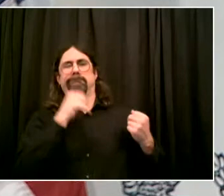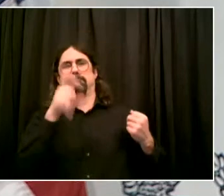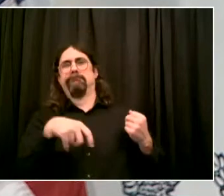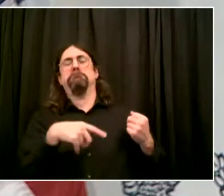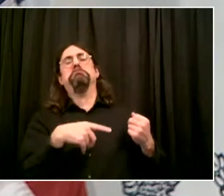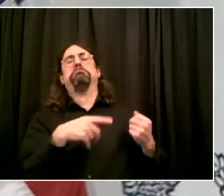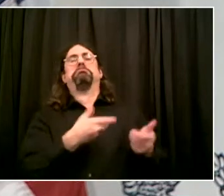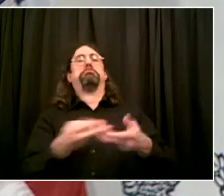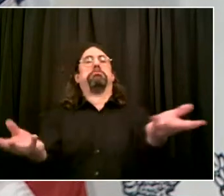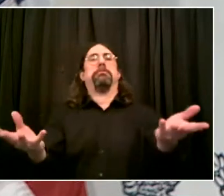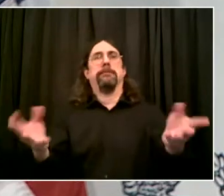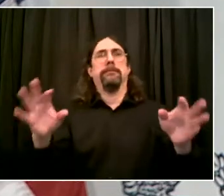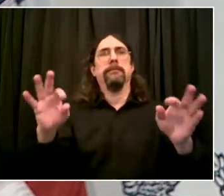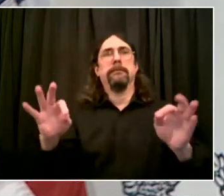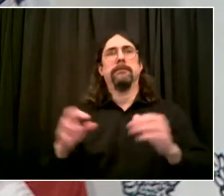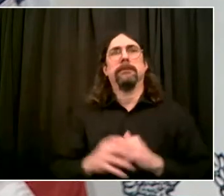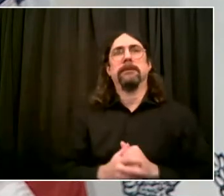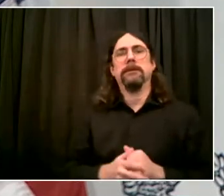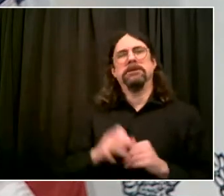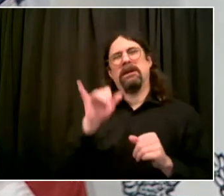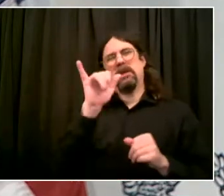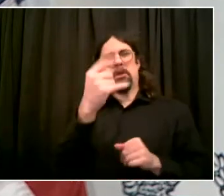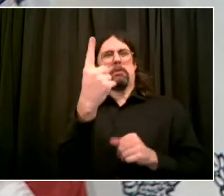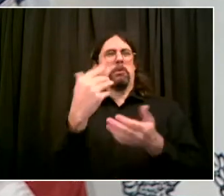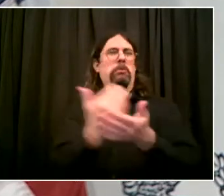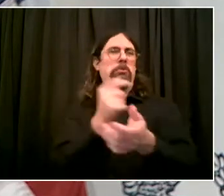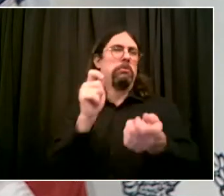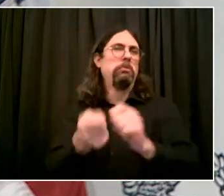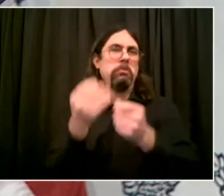VACCINATION IS A LIFE-AND-DEATH MATTER. 18180,00 MORE